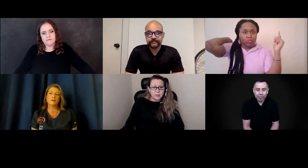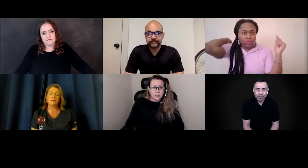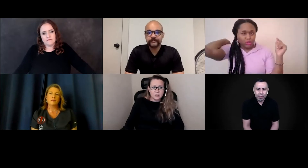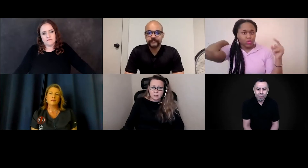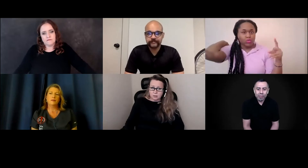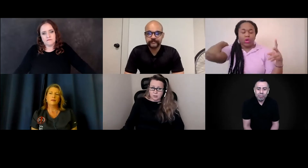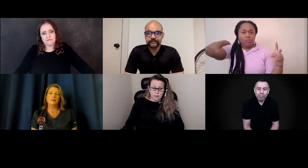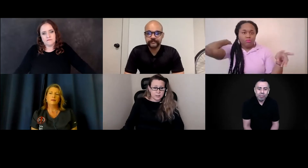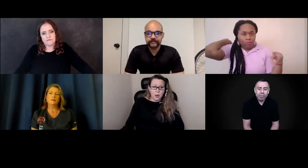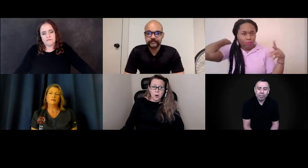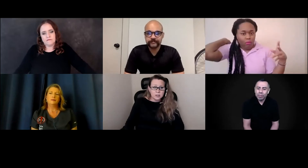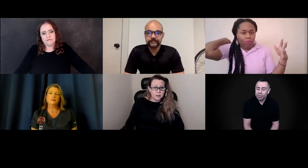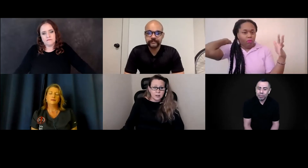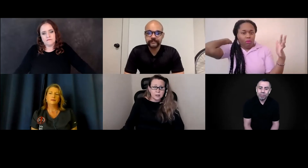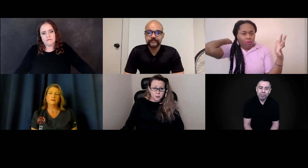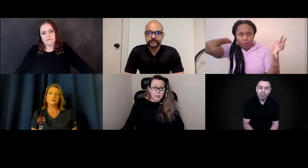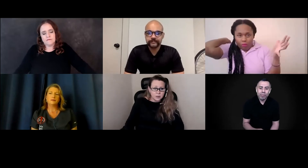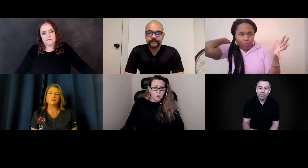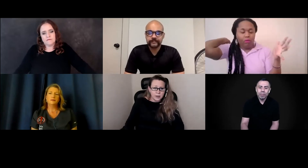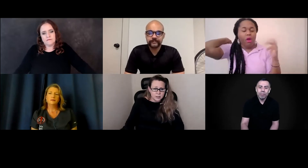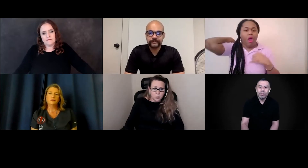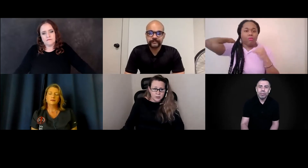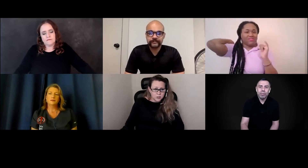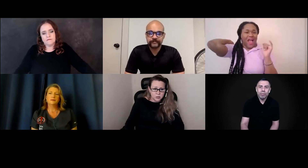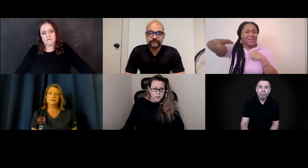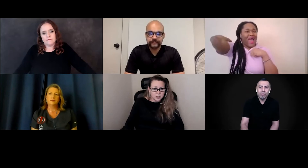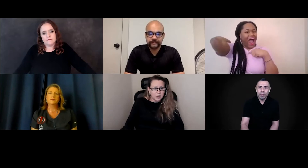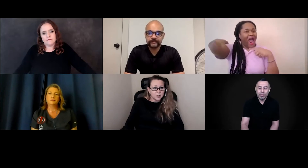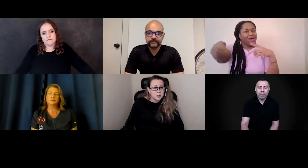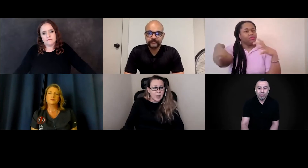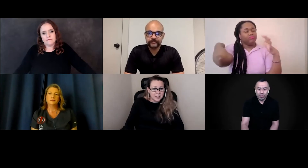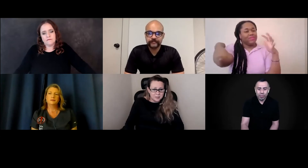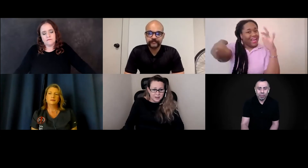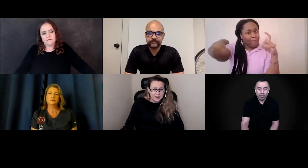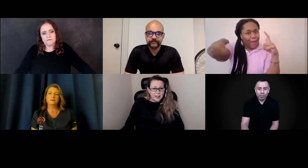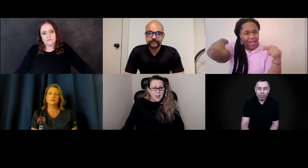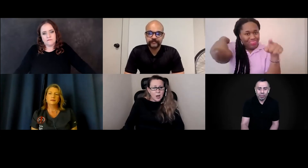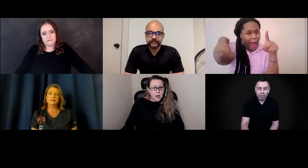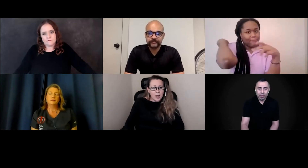And then like I said I walked in they had literally no idea what to do. They just looked back at me.